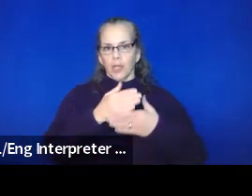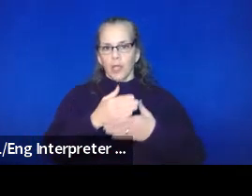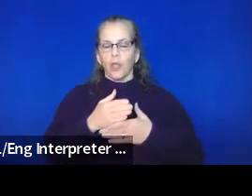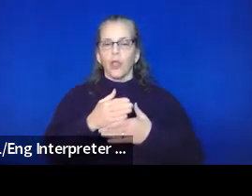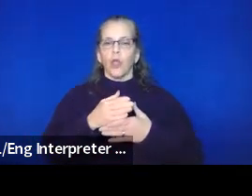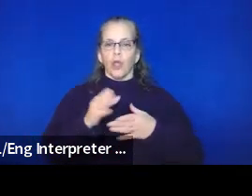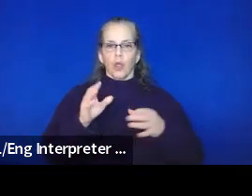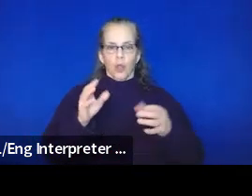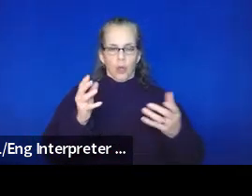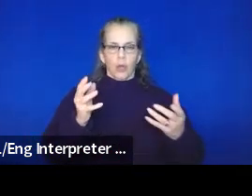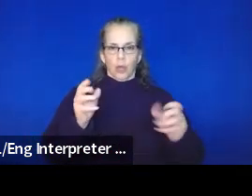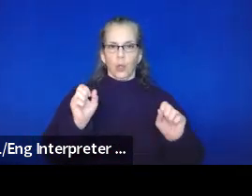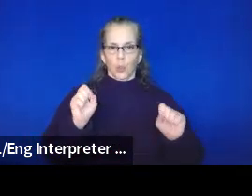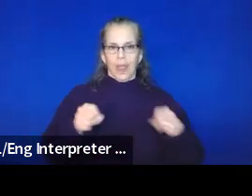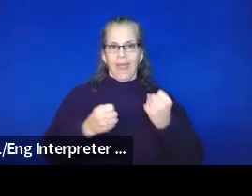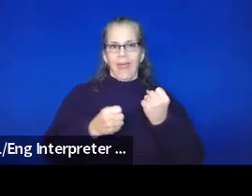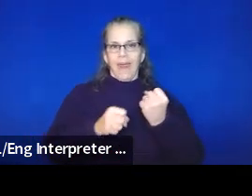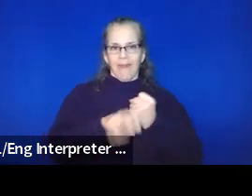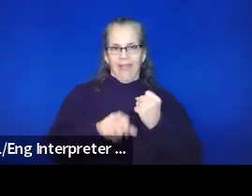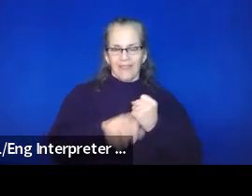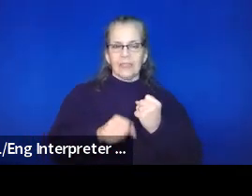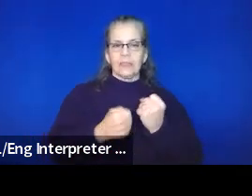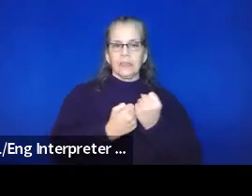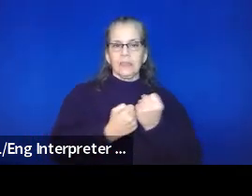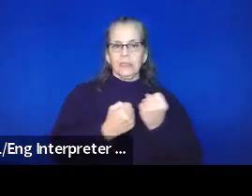you know, advocacy and awareness around working with hearing loss.